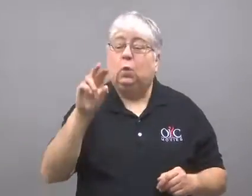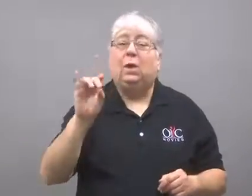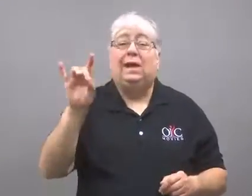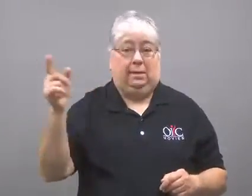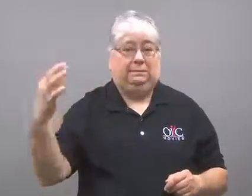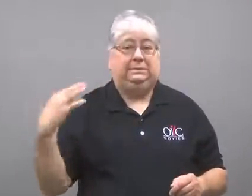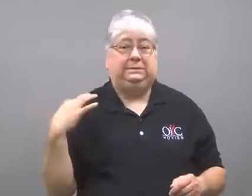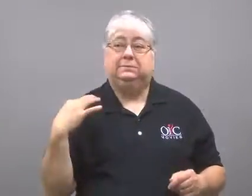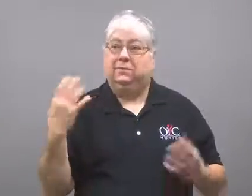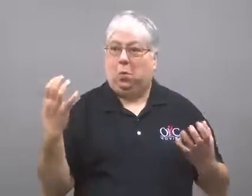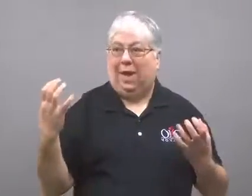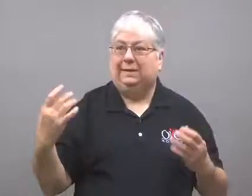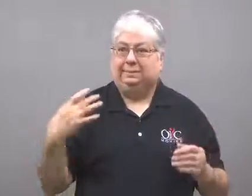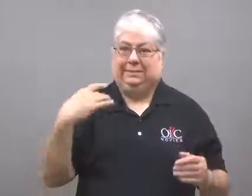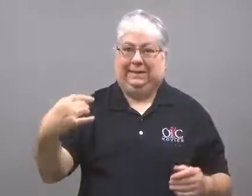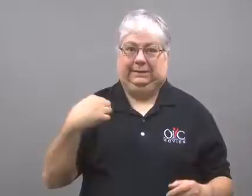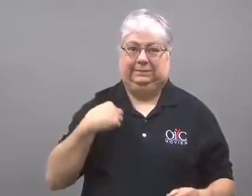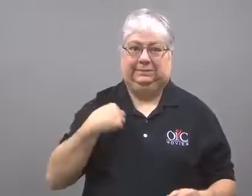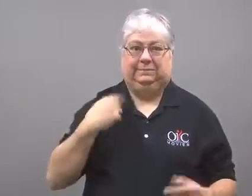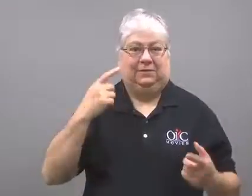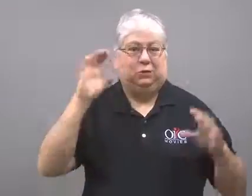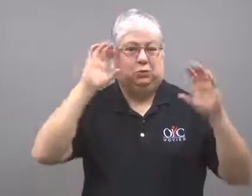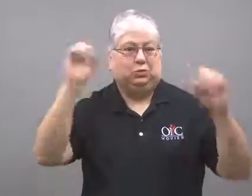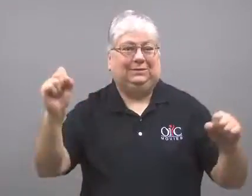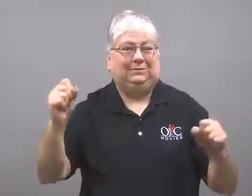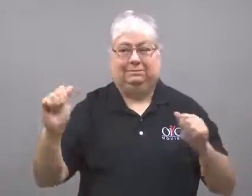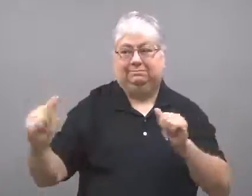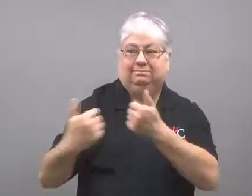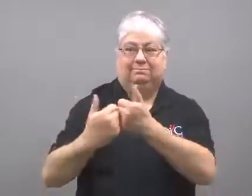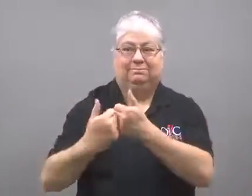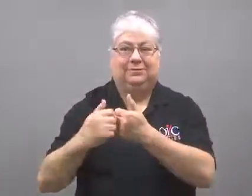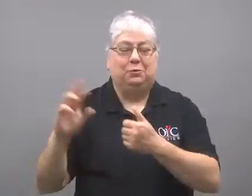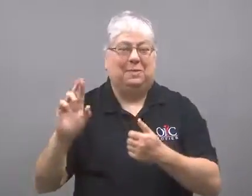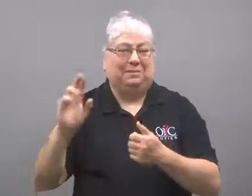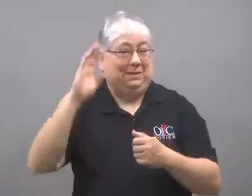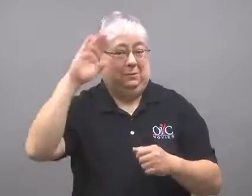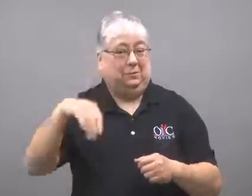She campaigned to be nominated to run for President in 2008.